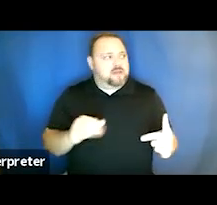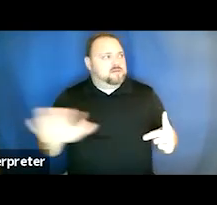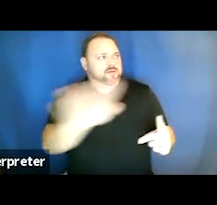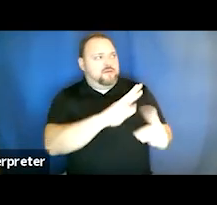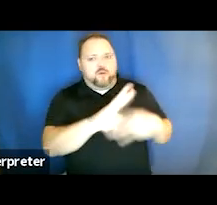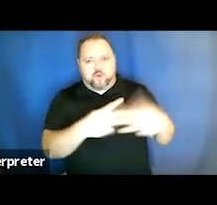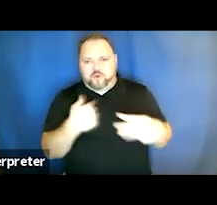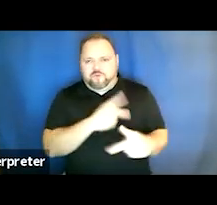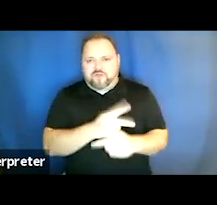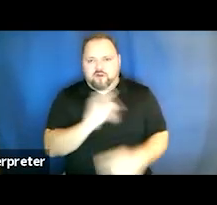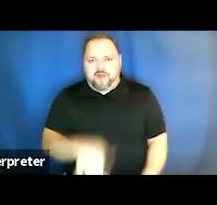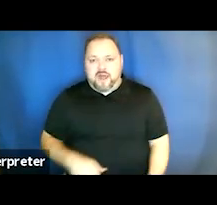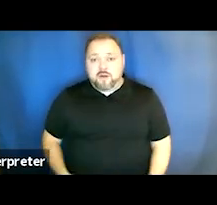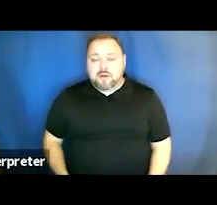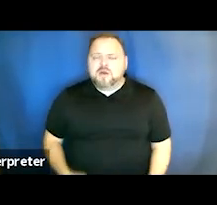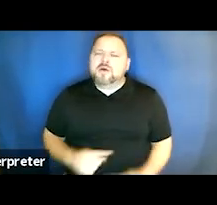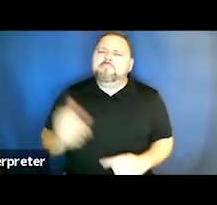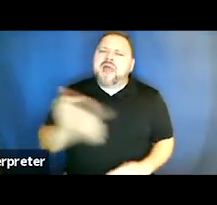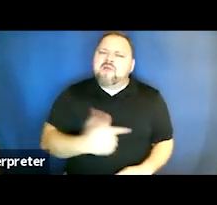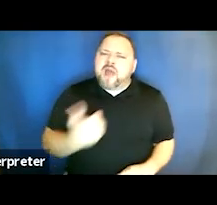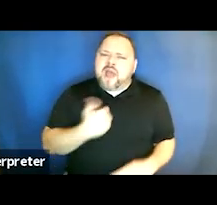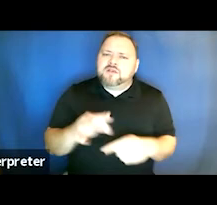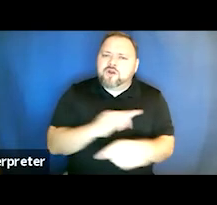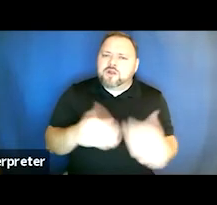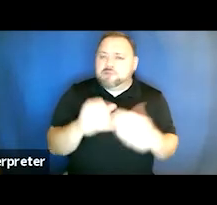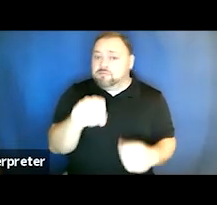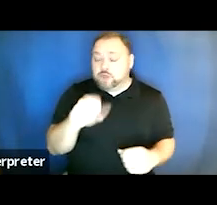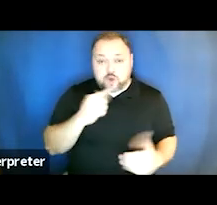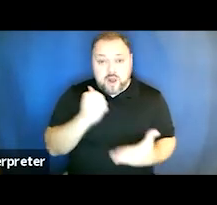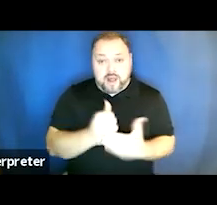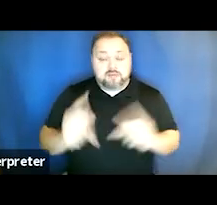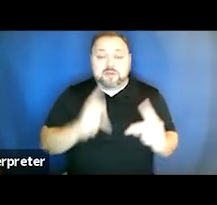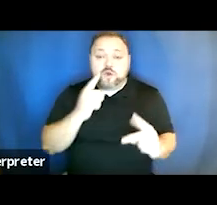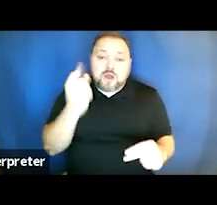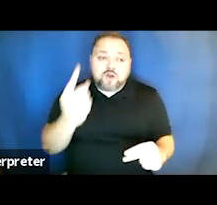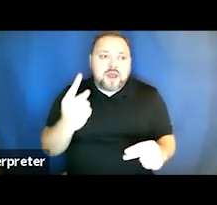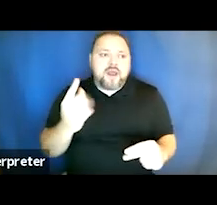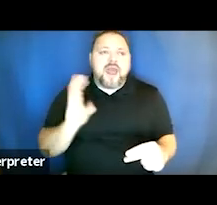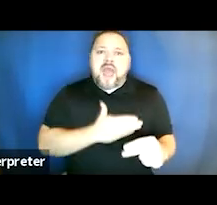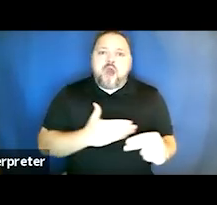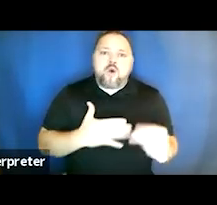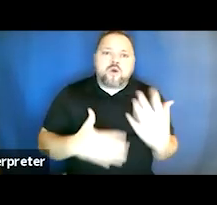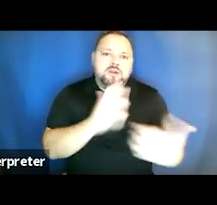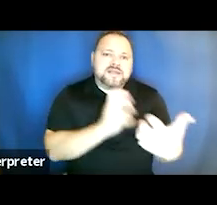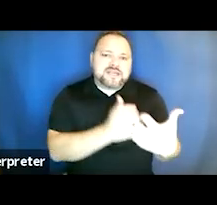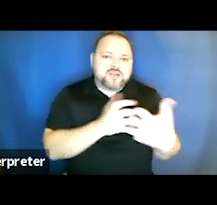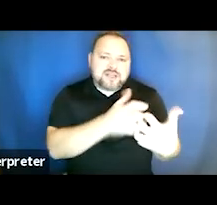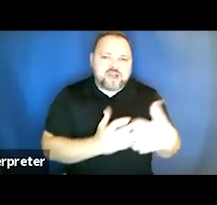But everybody does have functional limitations, and so helping people understand our intersectionality may not be about,